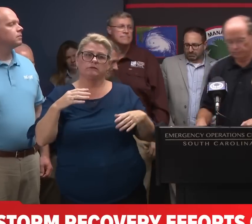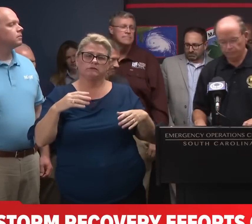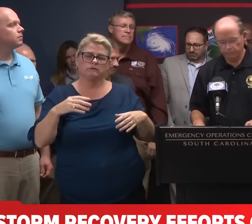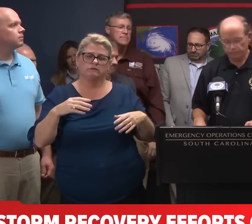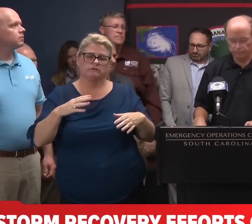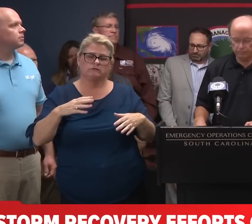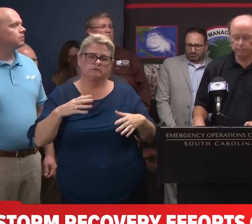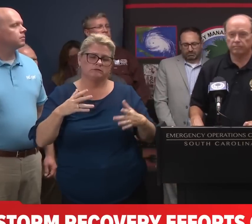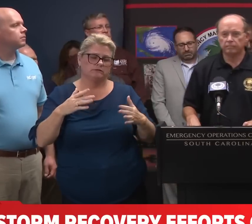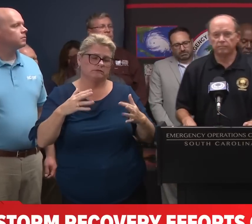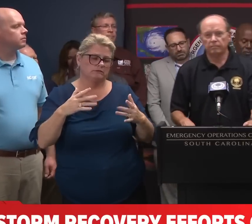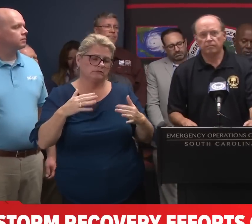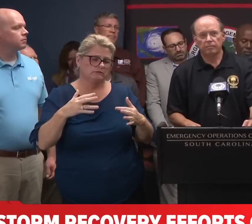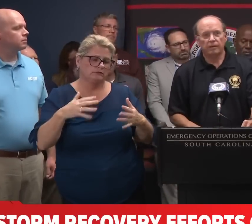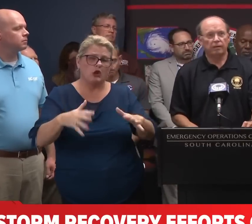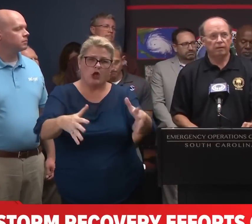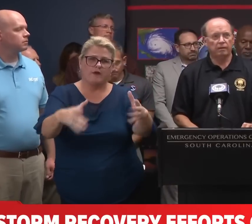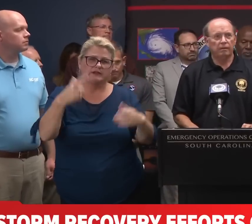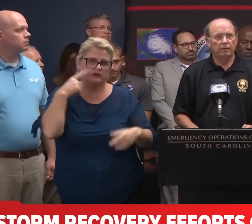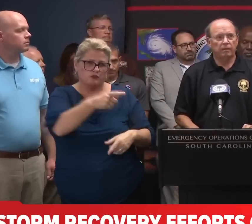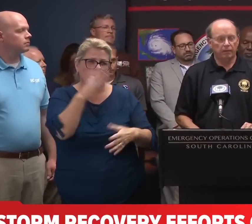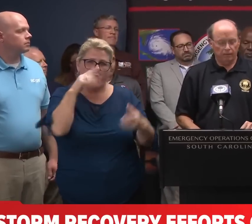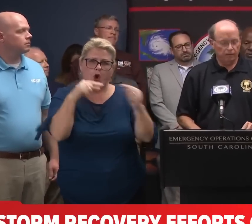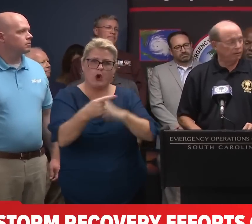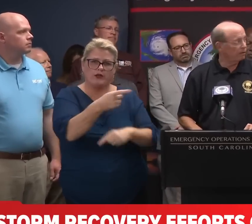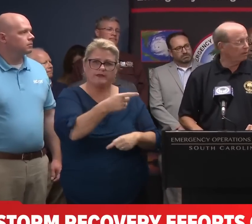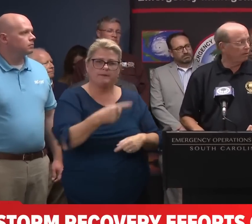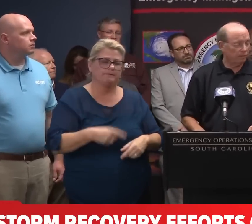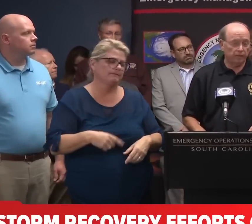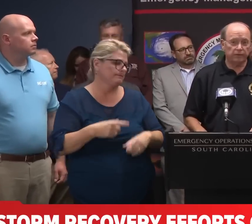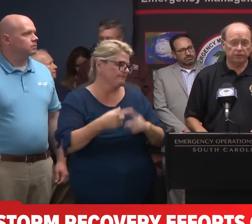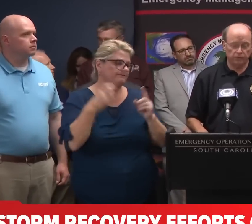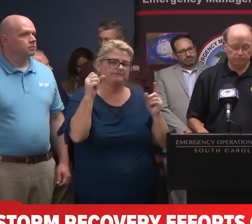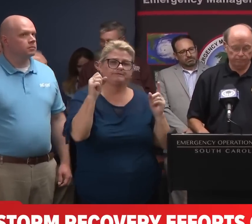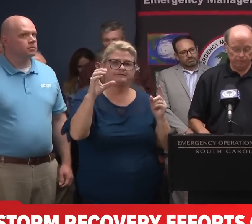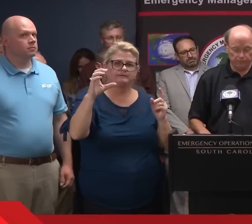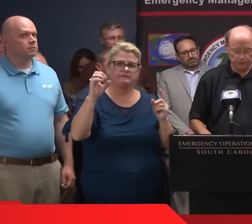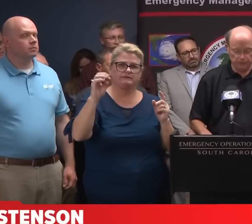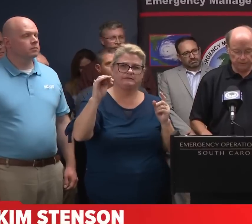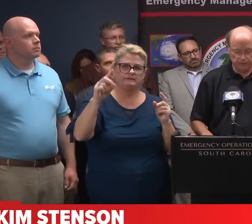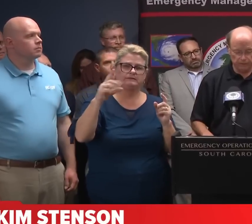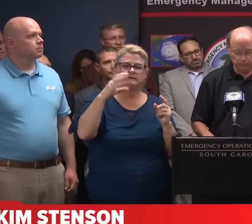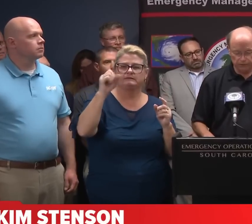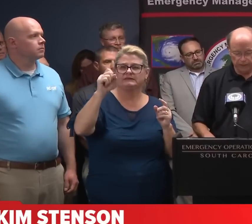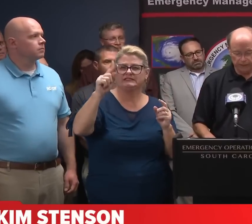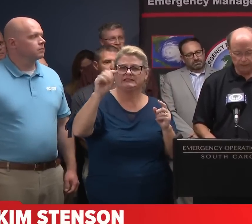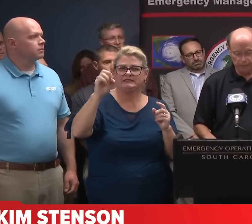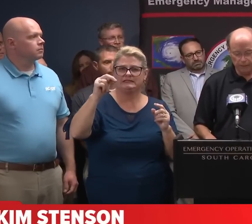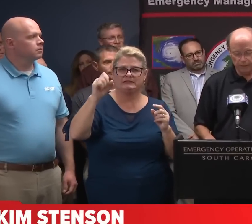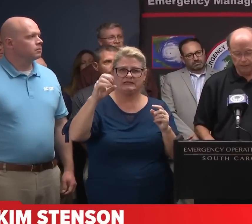South Carolina Emergency Management Division. Thank you, sir. Kim Stinson. Uh with State E MD.